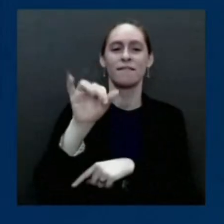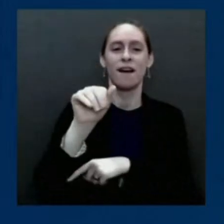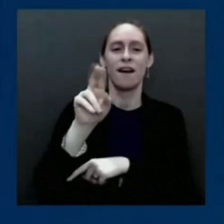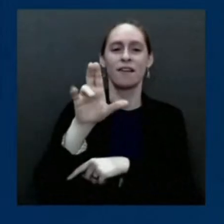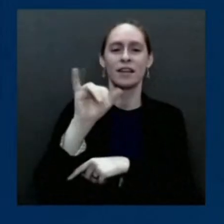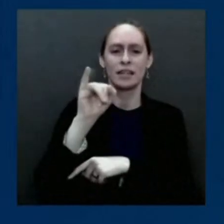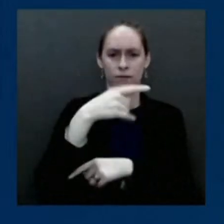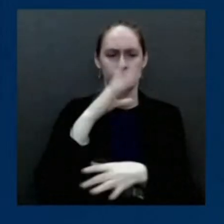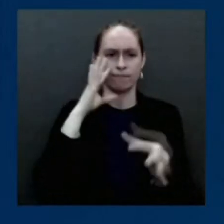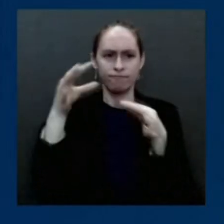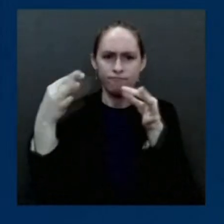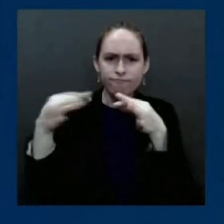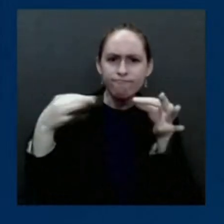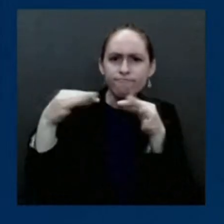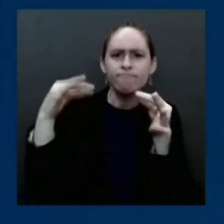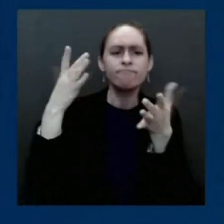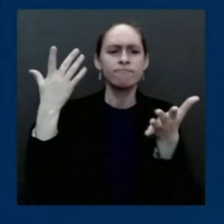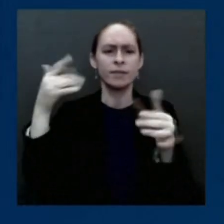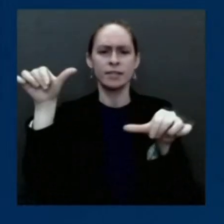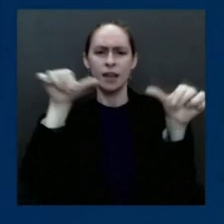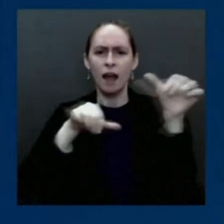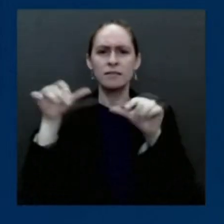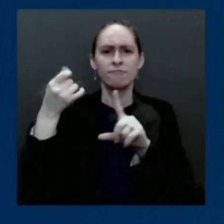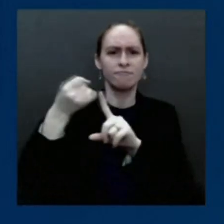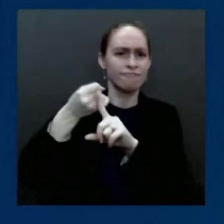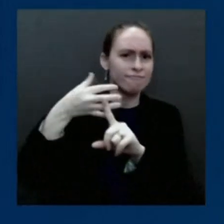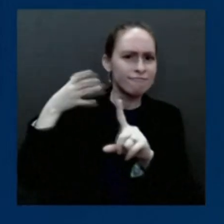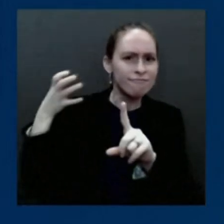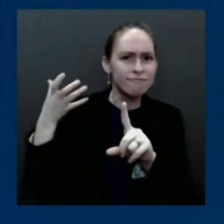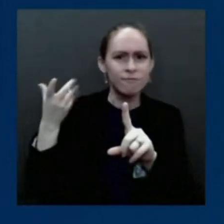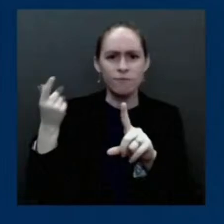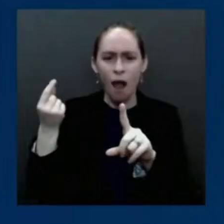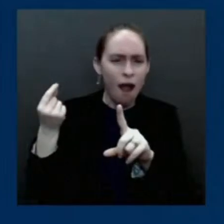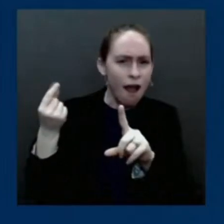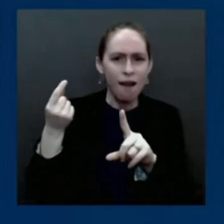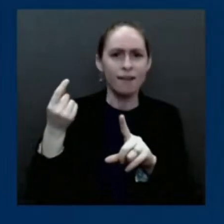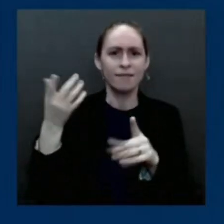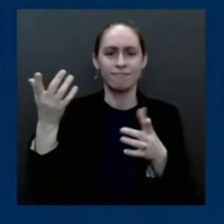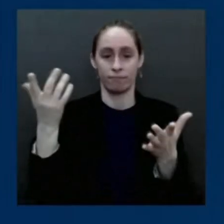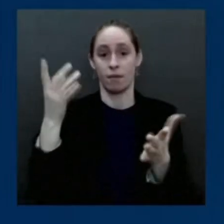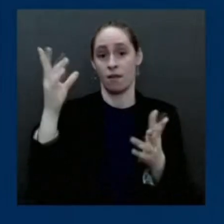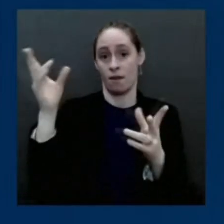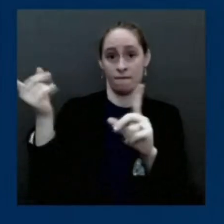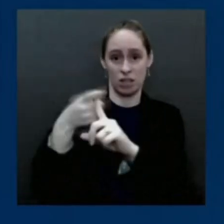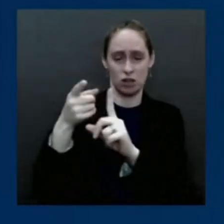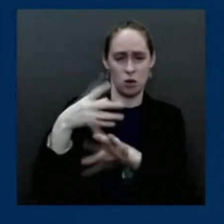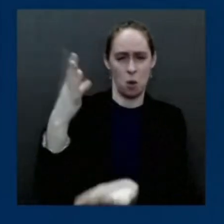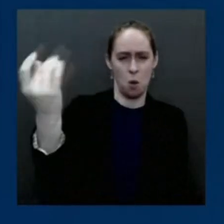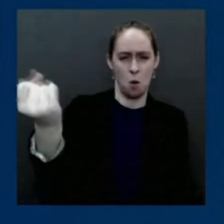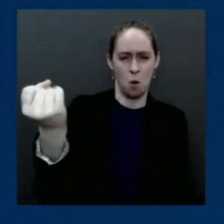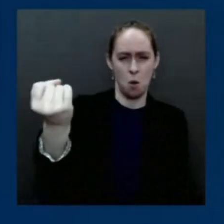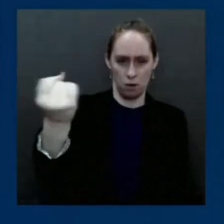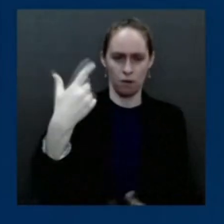ED GUIDANCE FOR COVID. DR. FAUCI WILL DISCUSS THE SCIENCE.